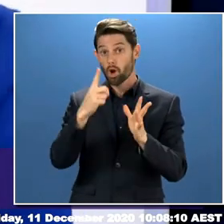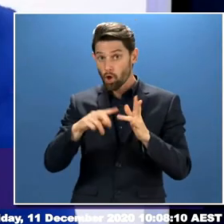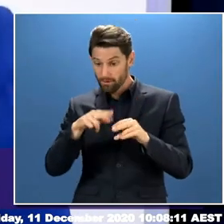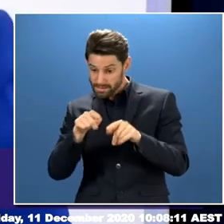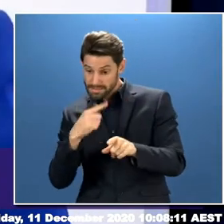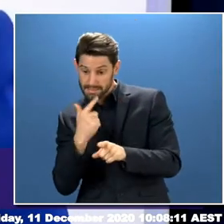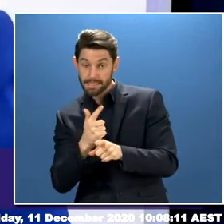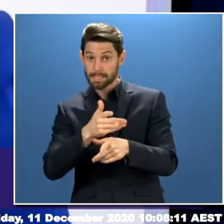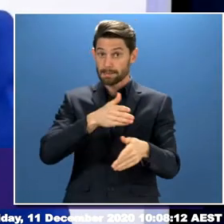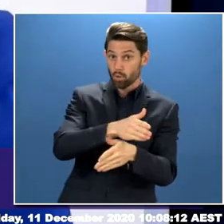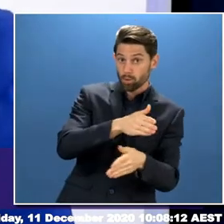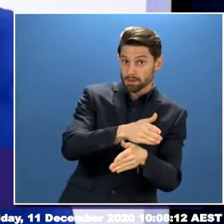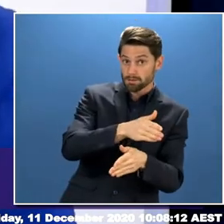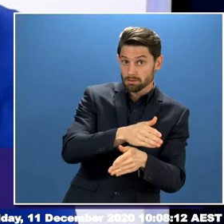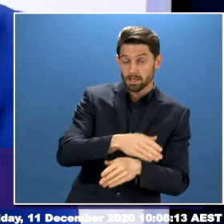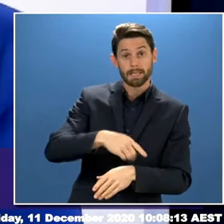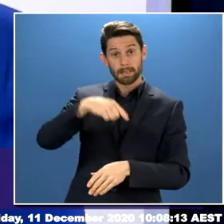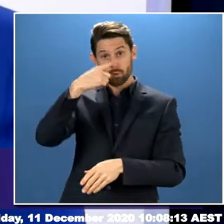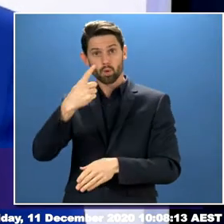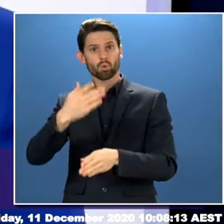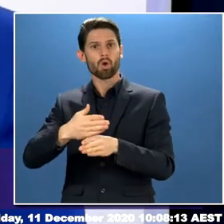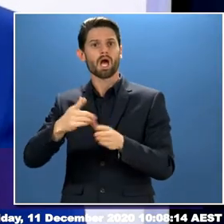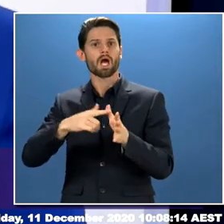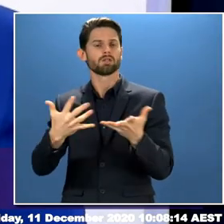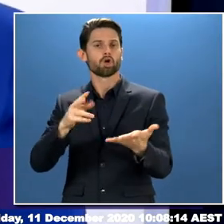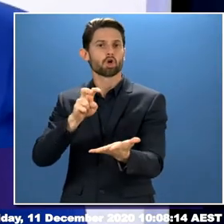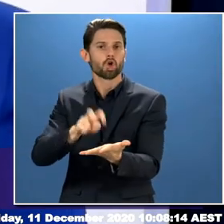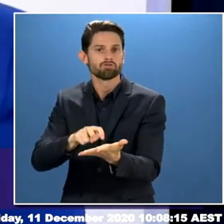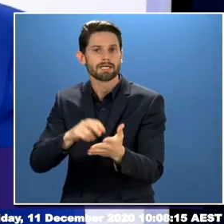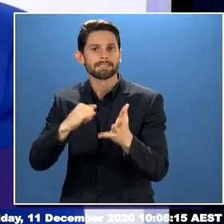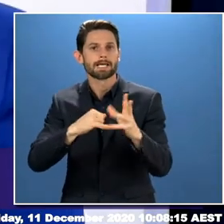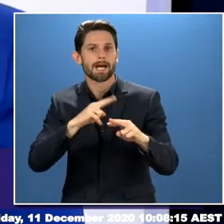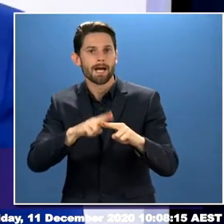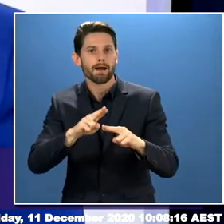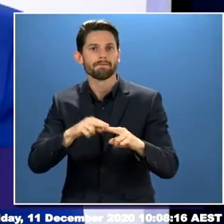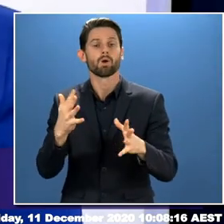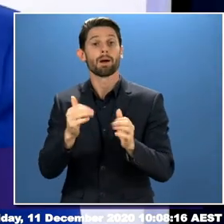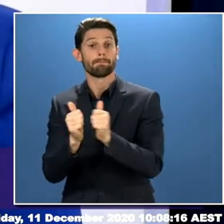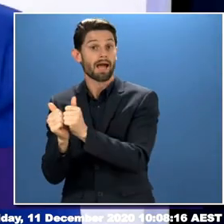working as commission agents or contractors, partners in partnerships of